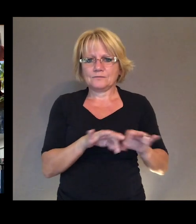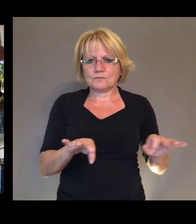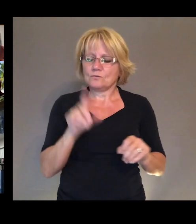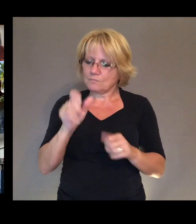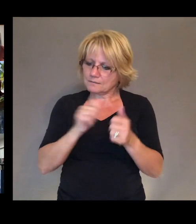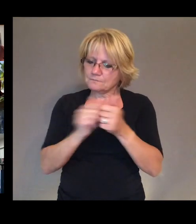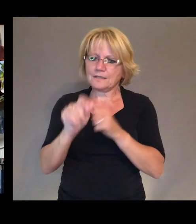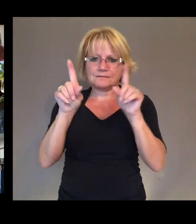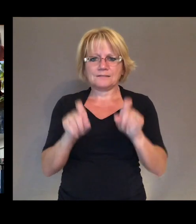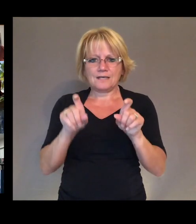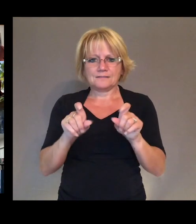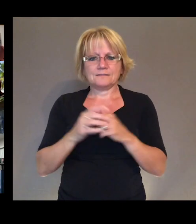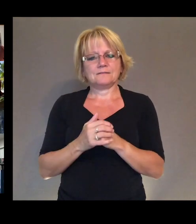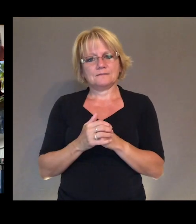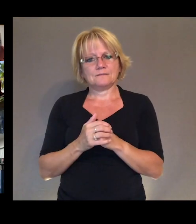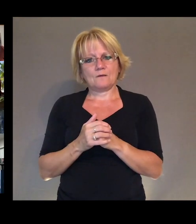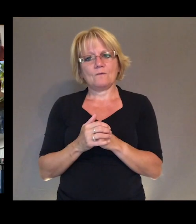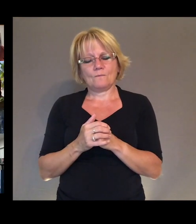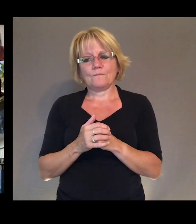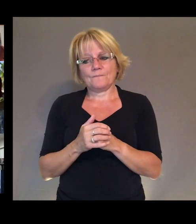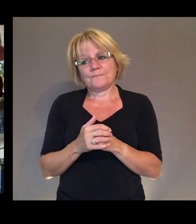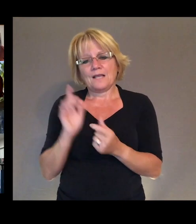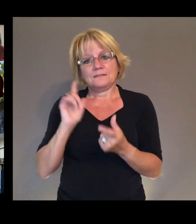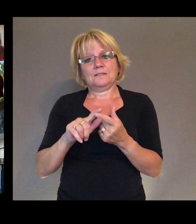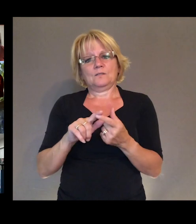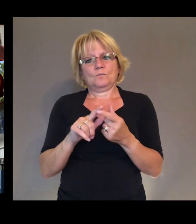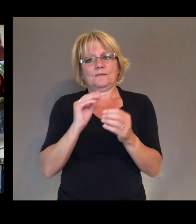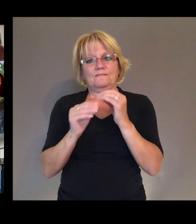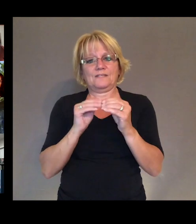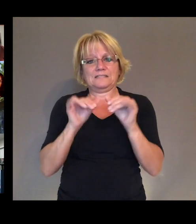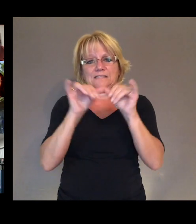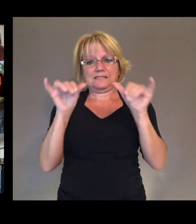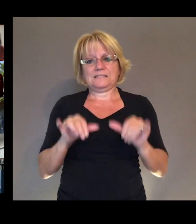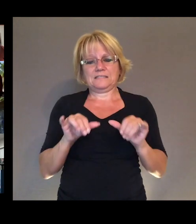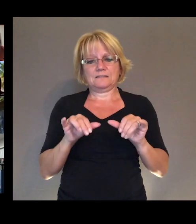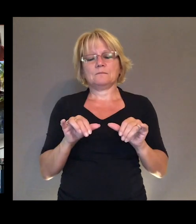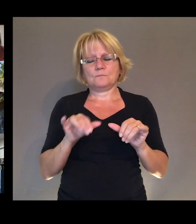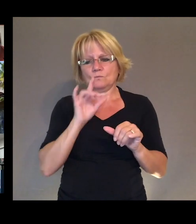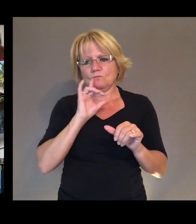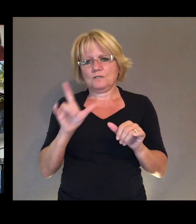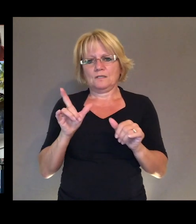So until we can fix this system that is rigged, we're really leaving behind our most vulnerable students.